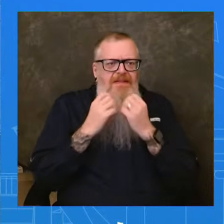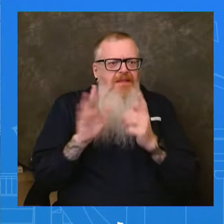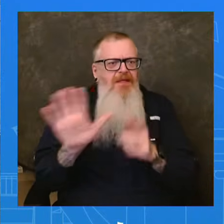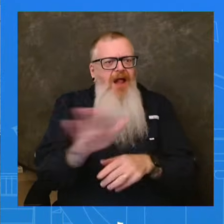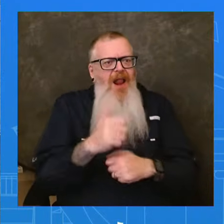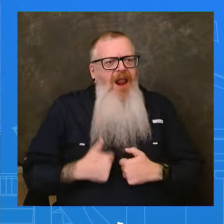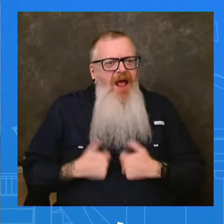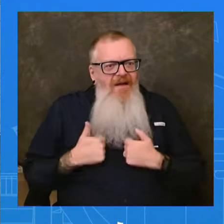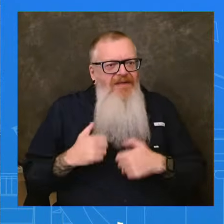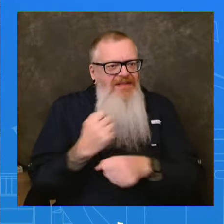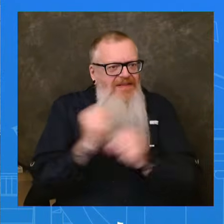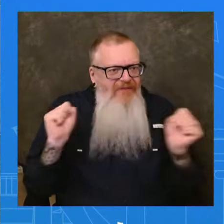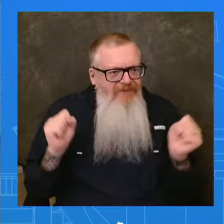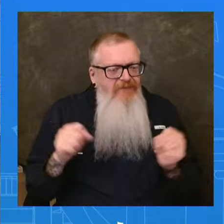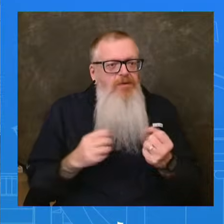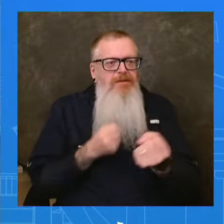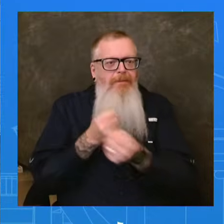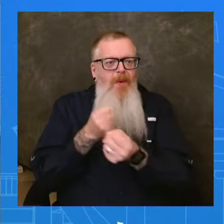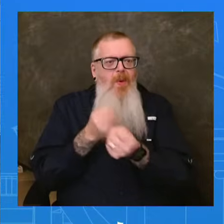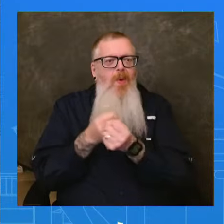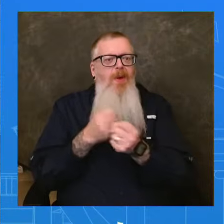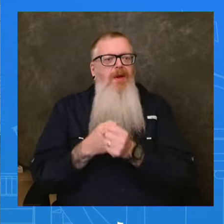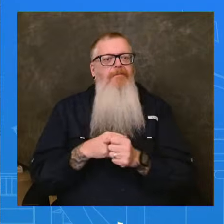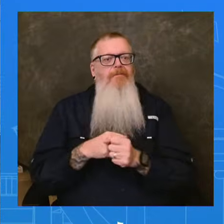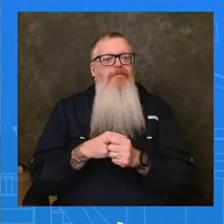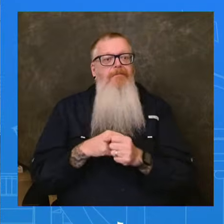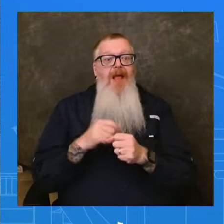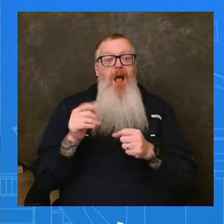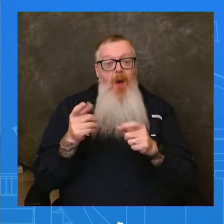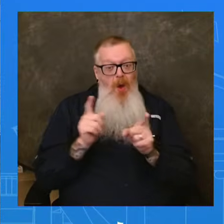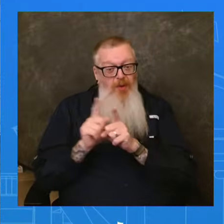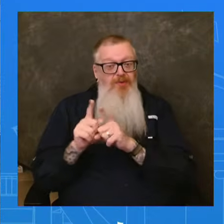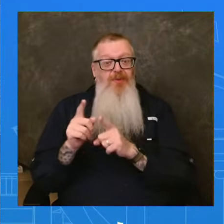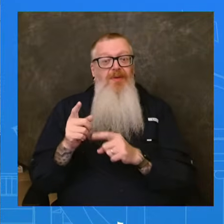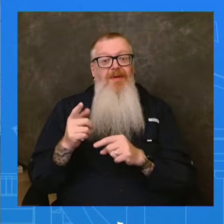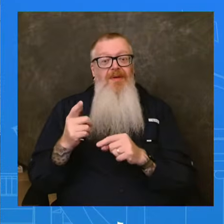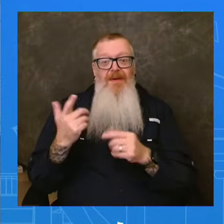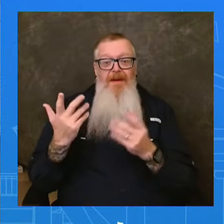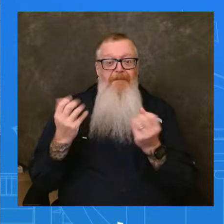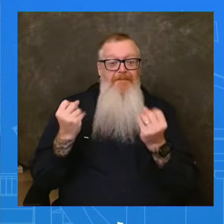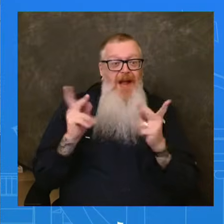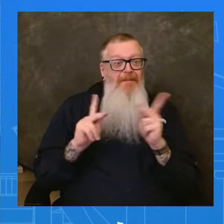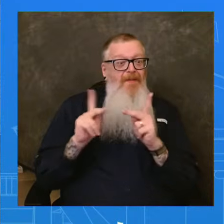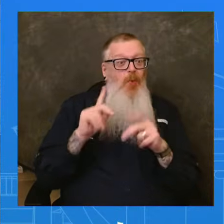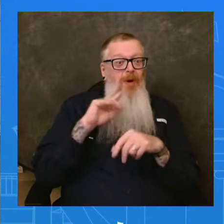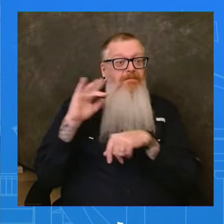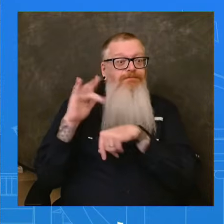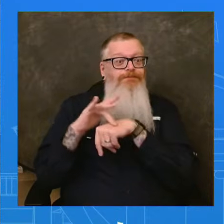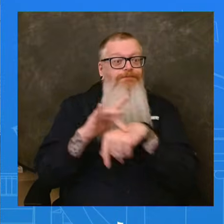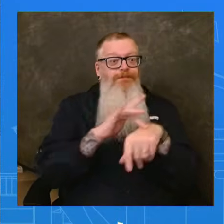that I already have on the ground in Florida for Hurricane Helene, as well as the previous storms from previous years,